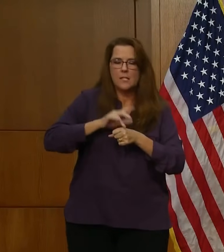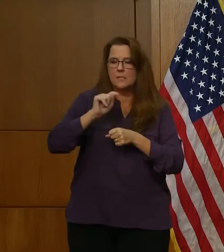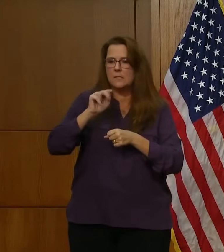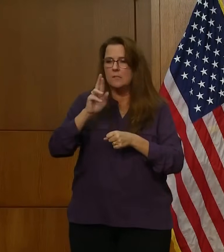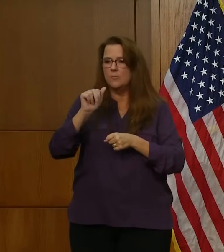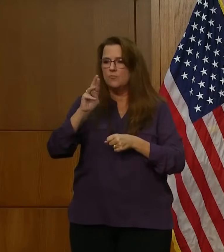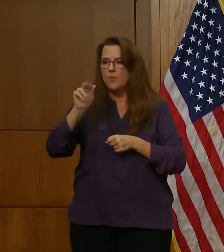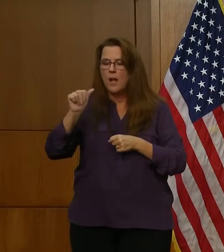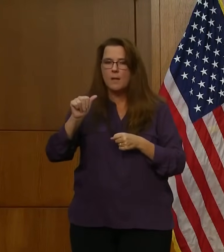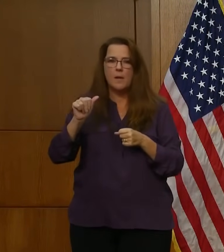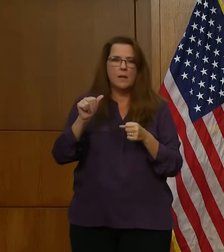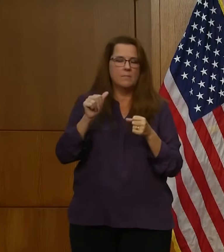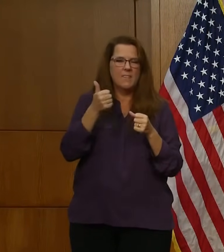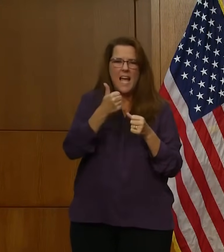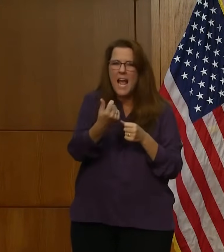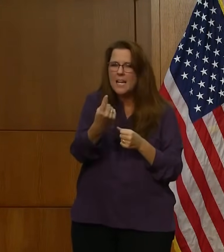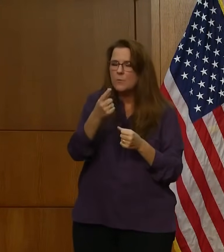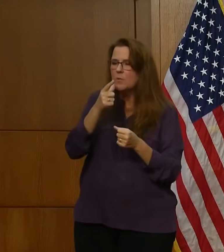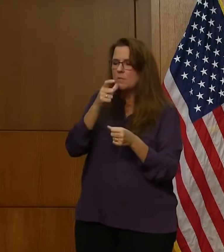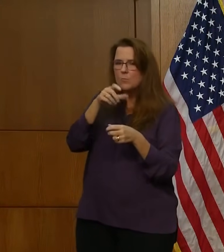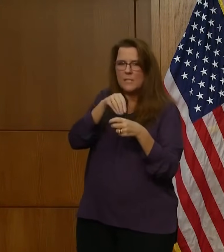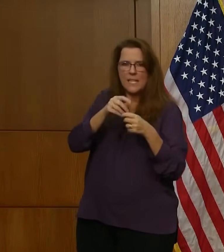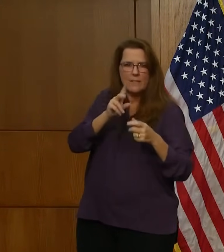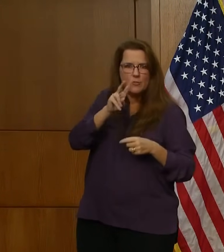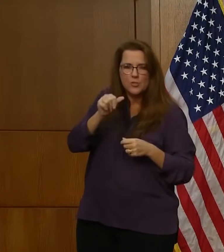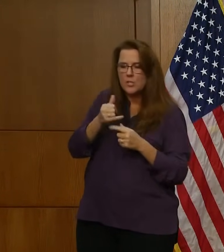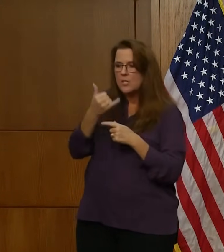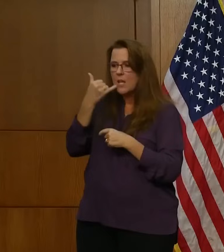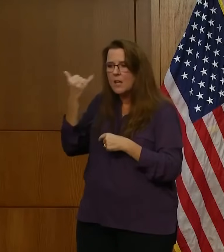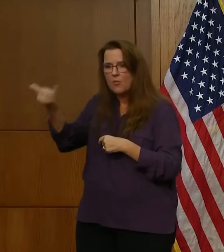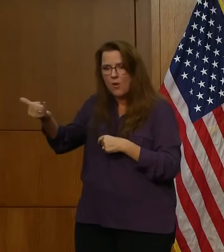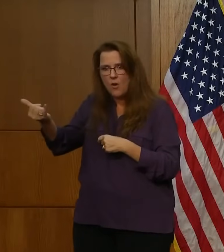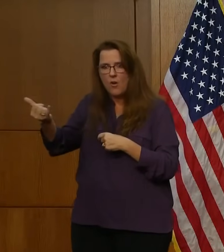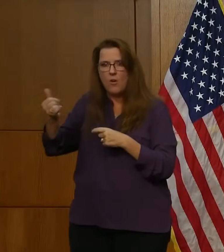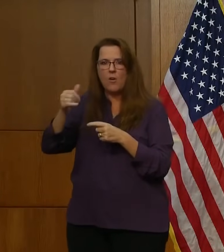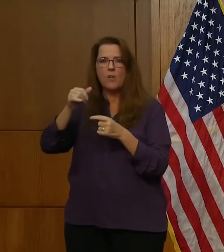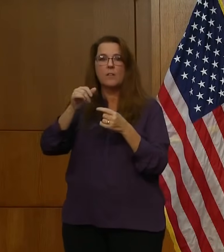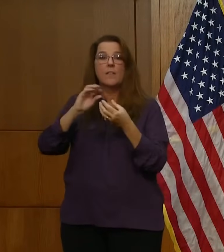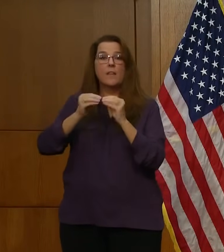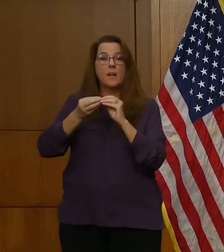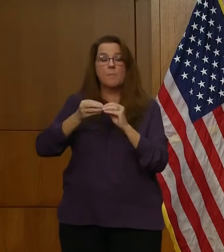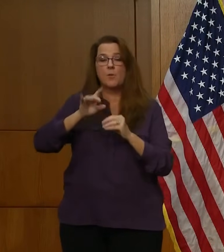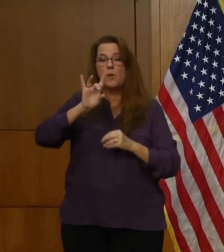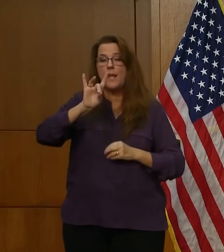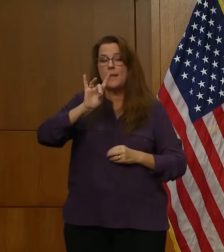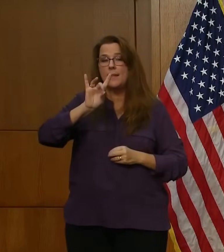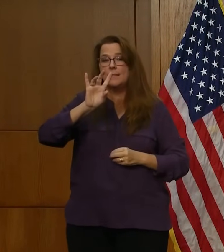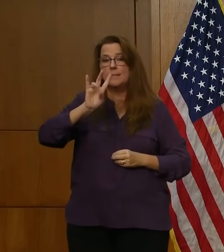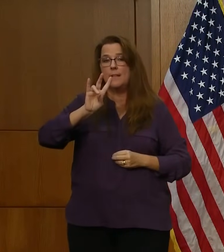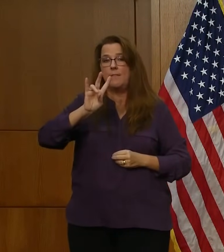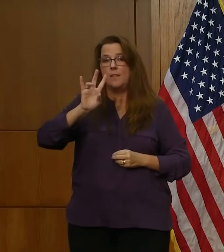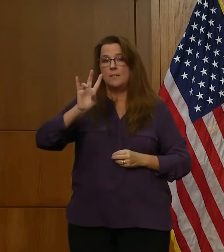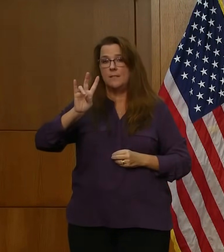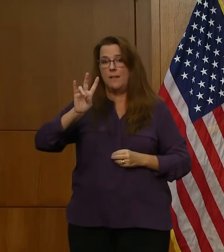FEELINGS OF ANXIETY, STRESS, TRAUMA OR GRIEF. AND ANYONE IN